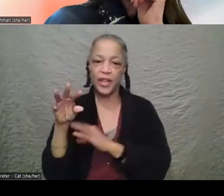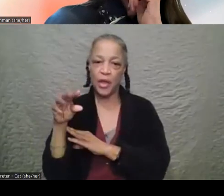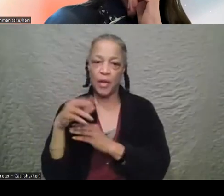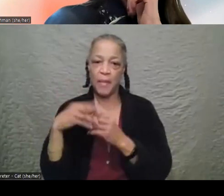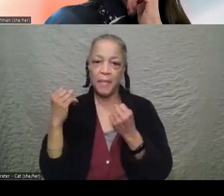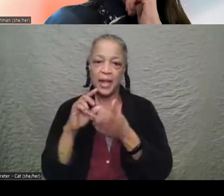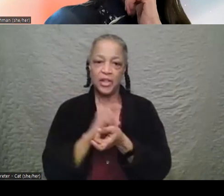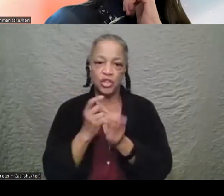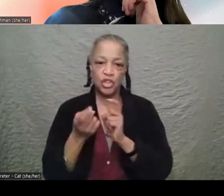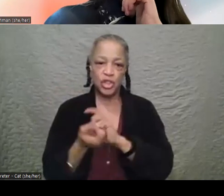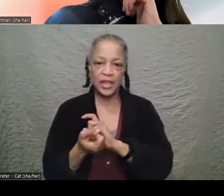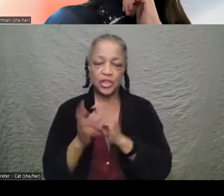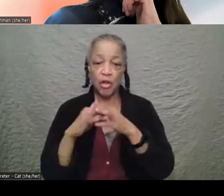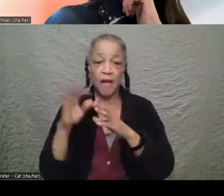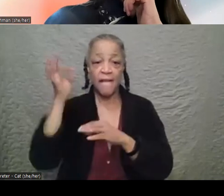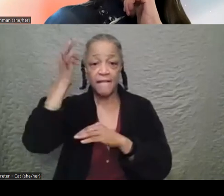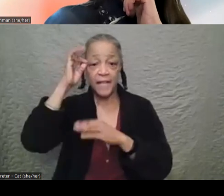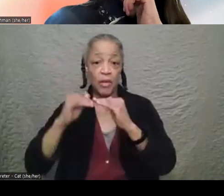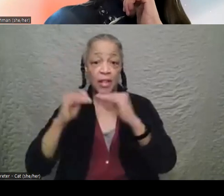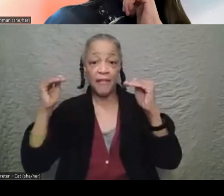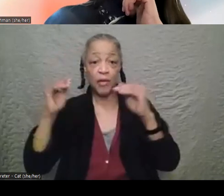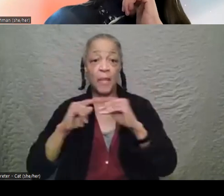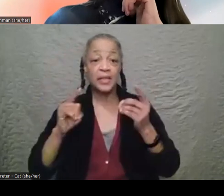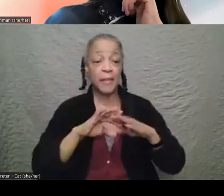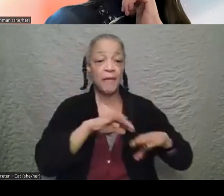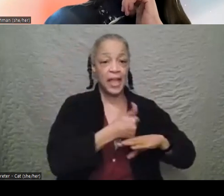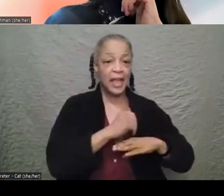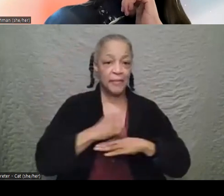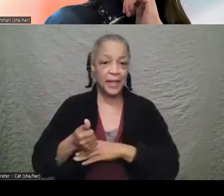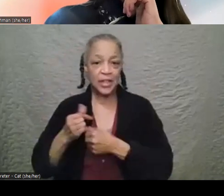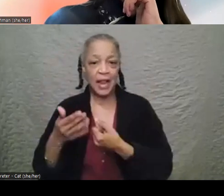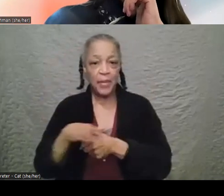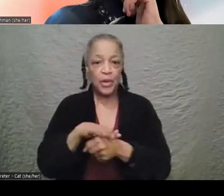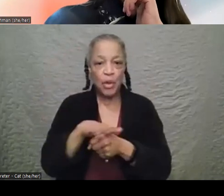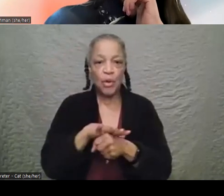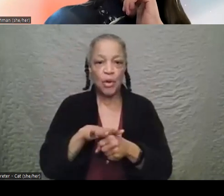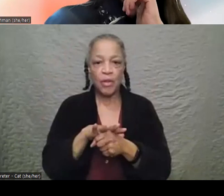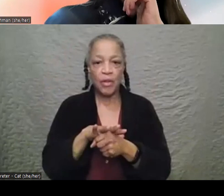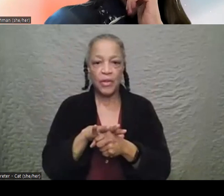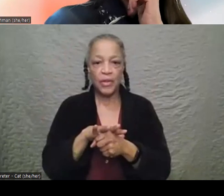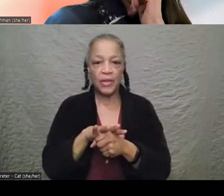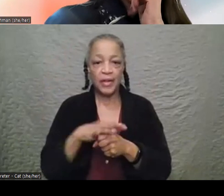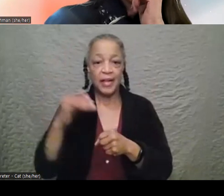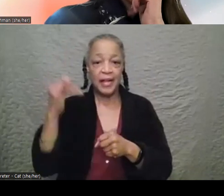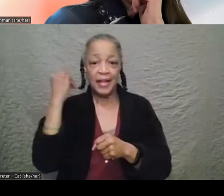But come I think some of the implementation can happen on the local level . If the city